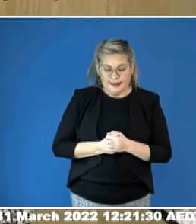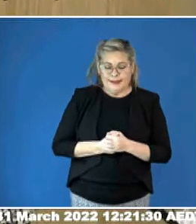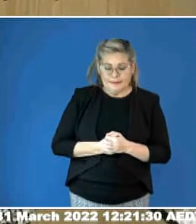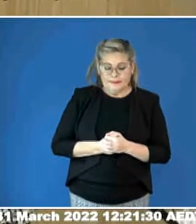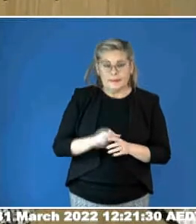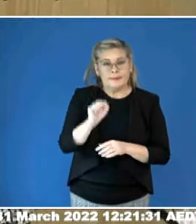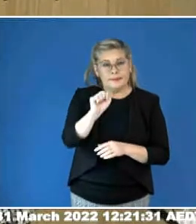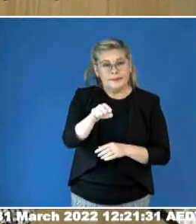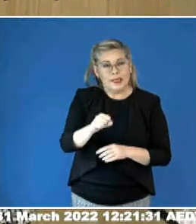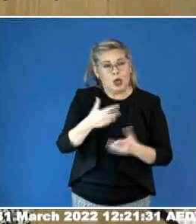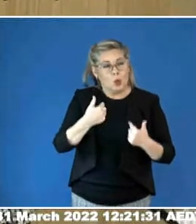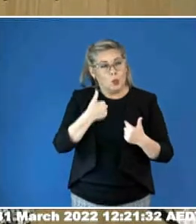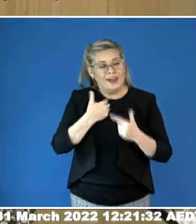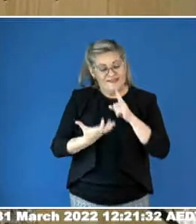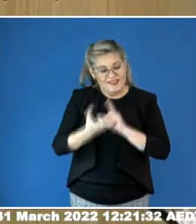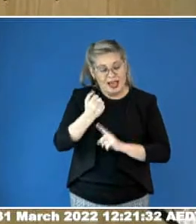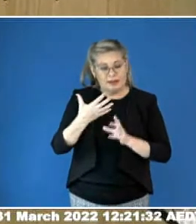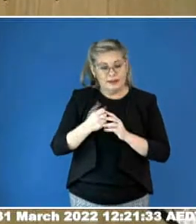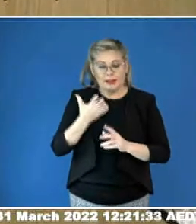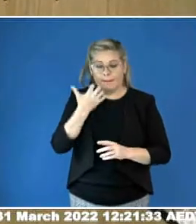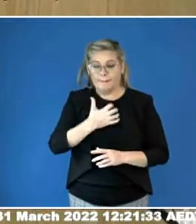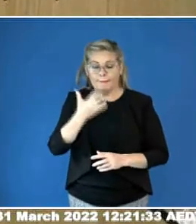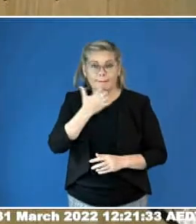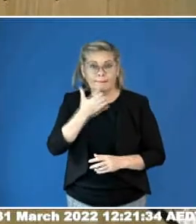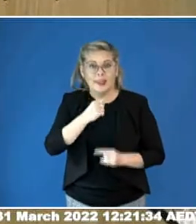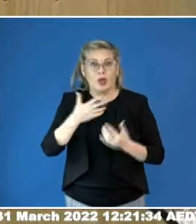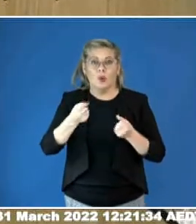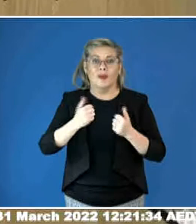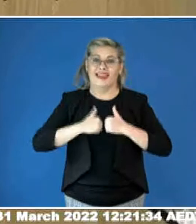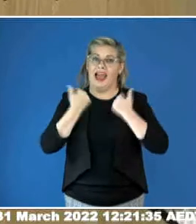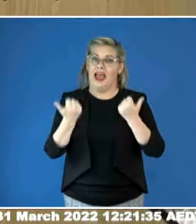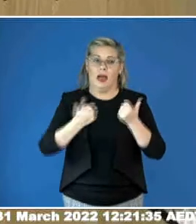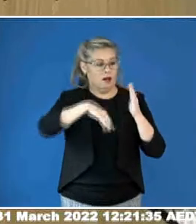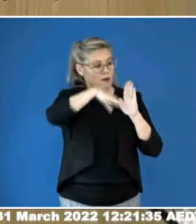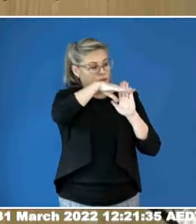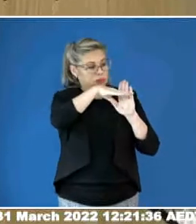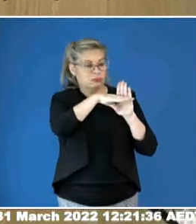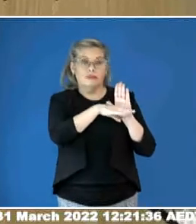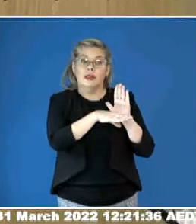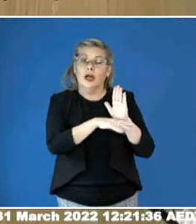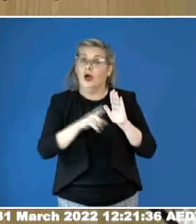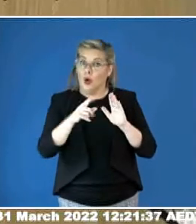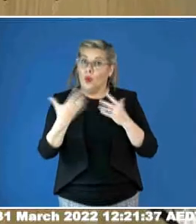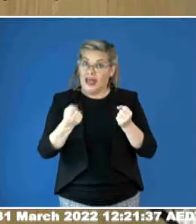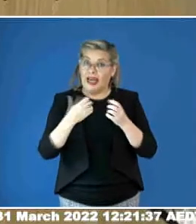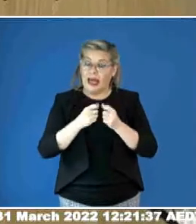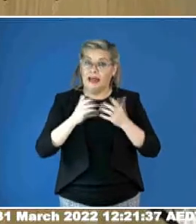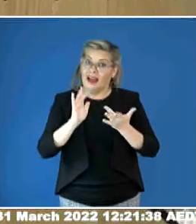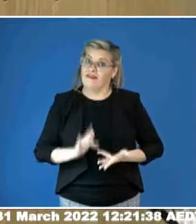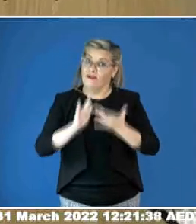management and investigation through a Deloitte review from 2019 and then a followup